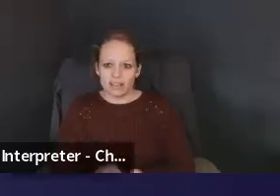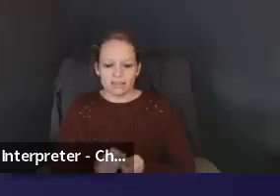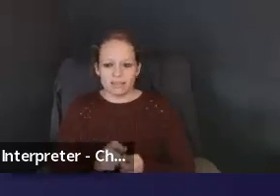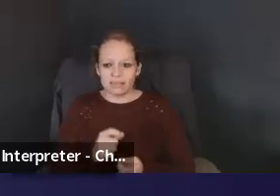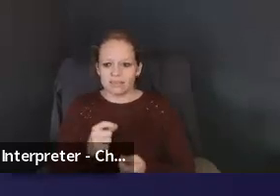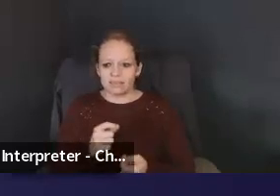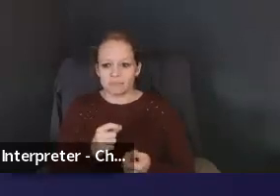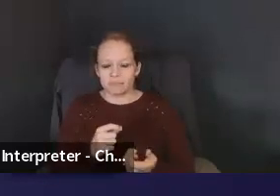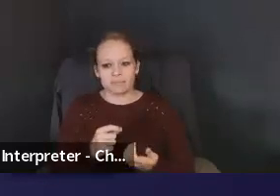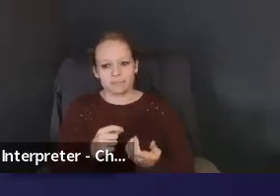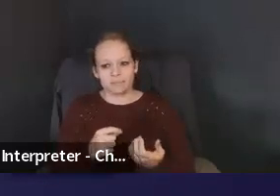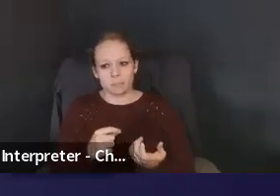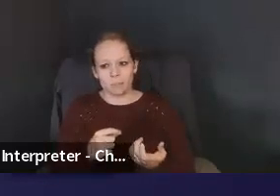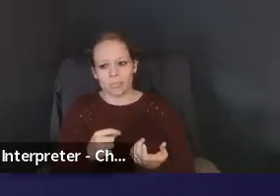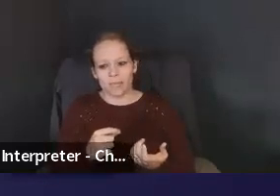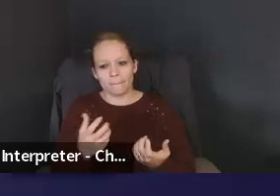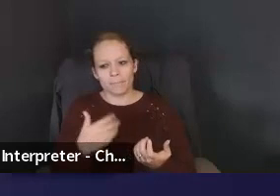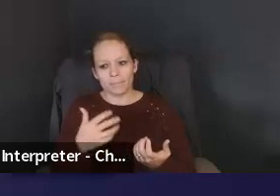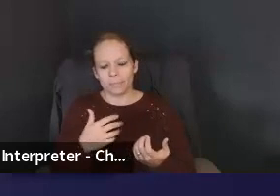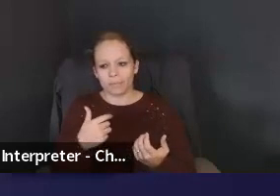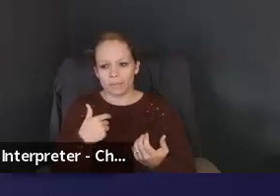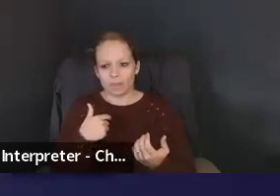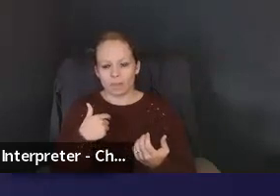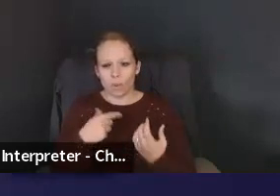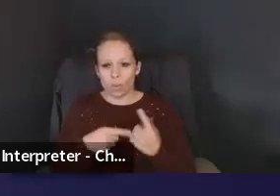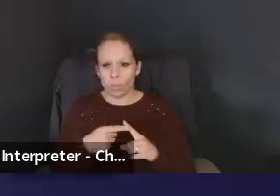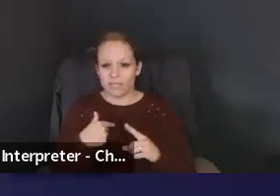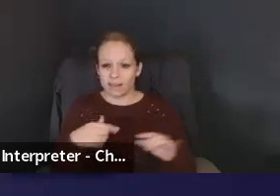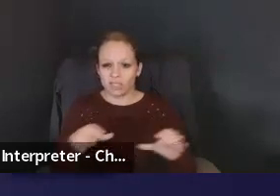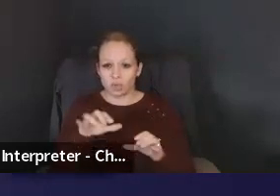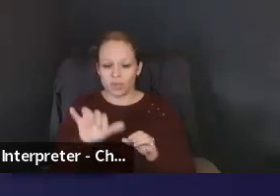I found it, like, when you do this section I've always walked away feeling like I have